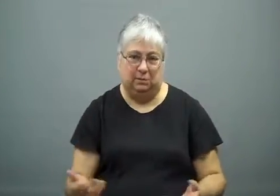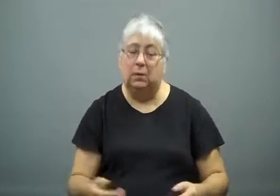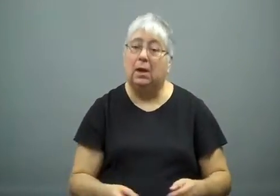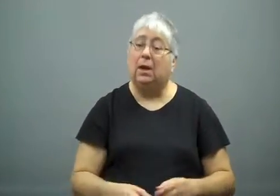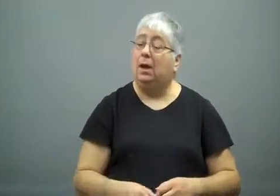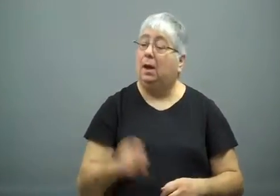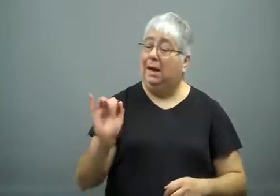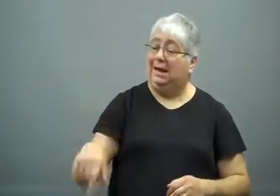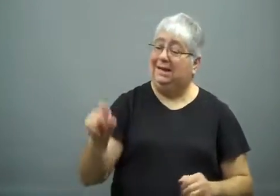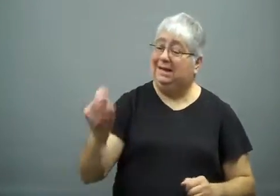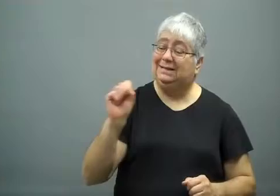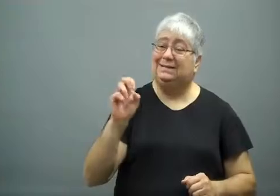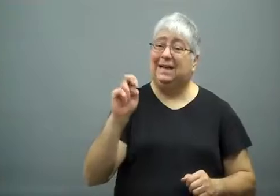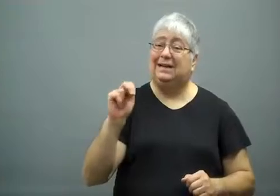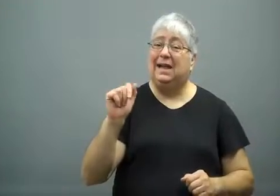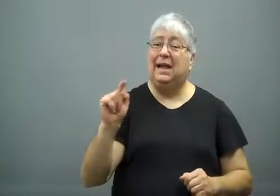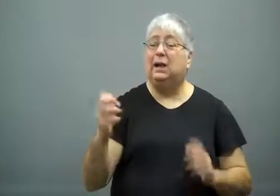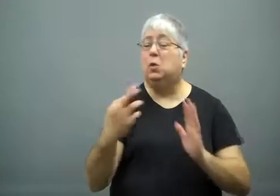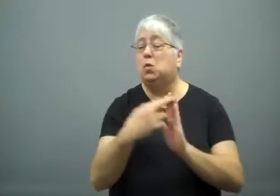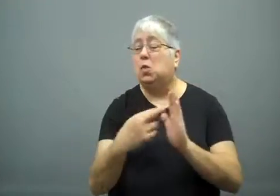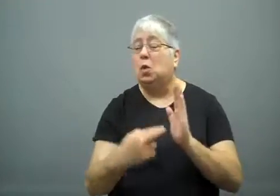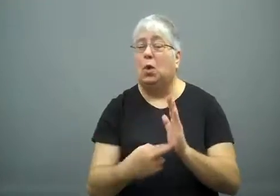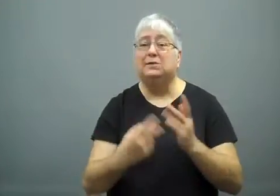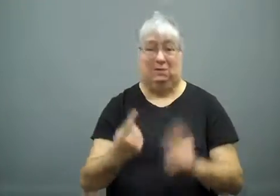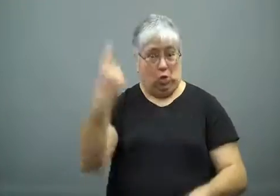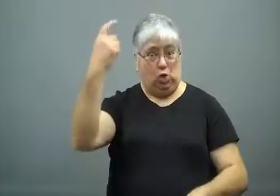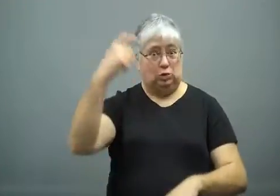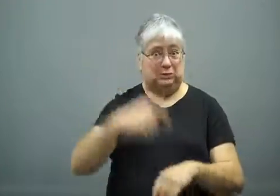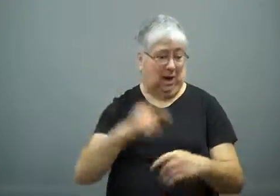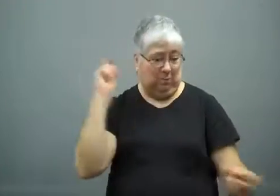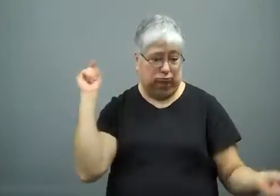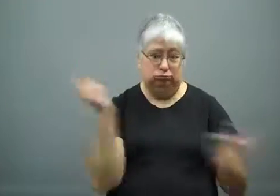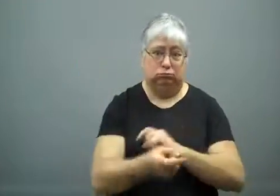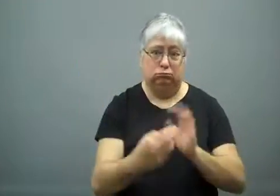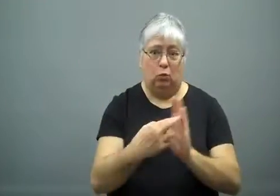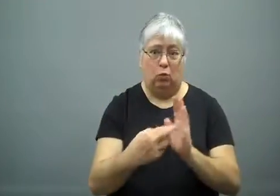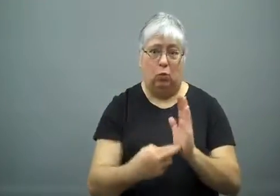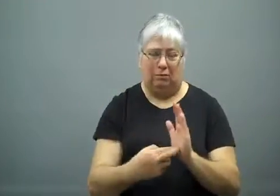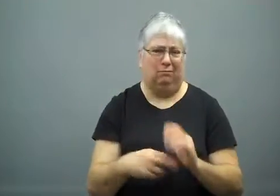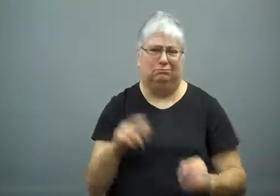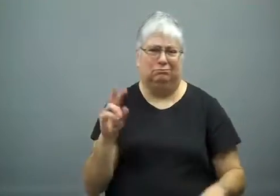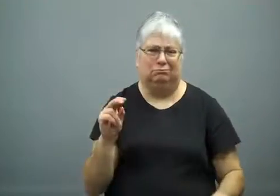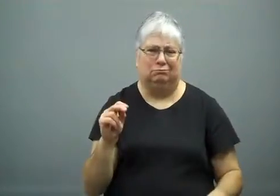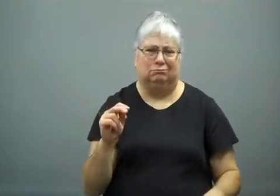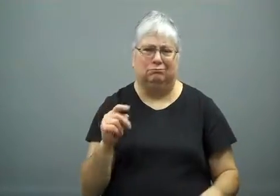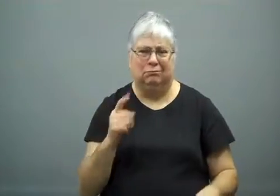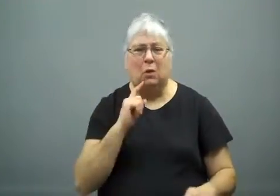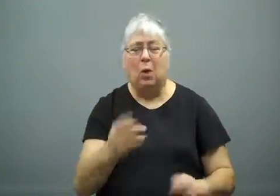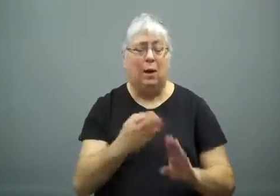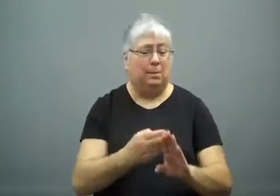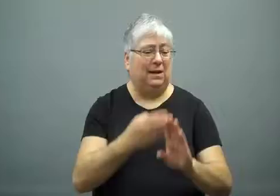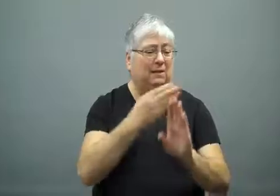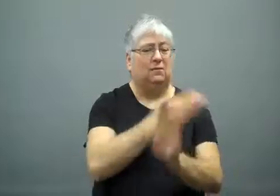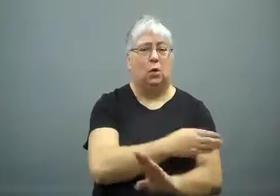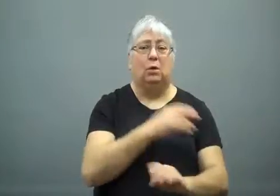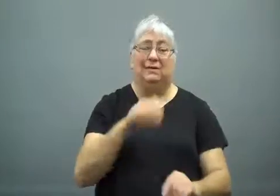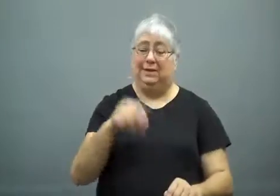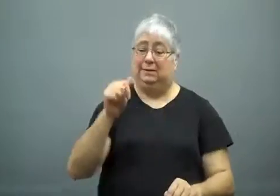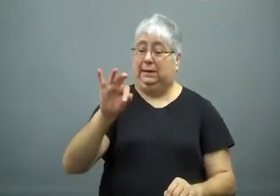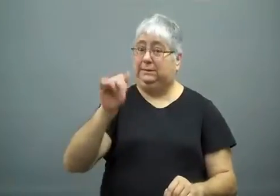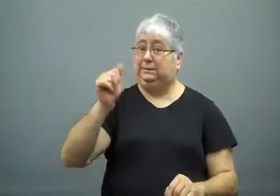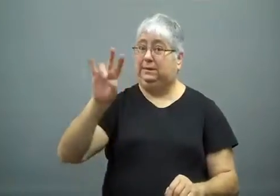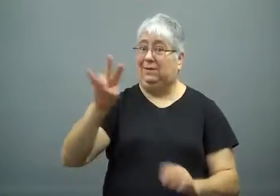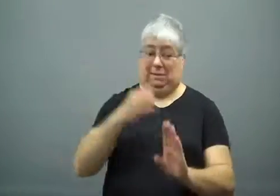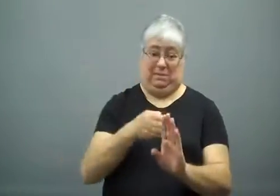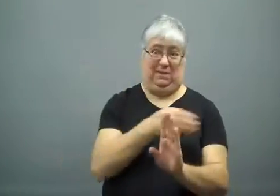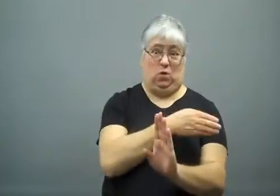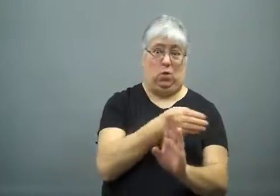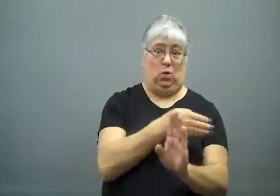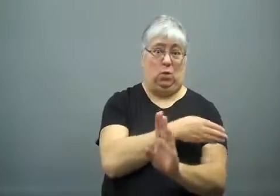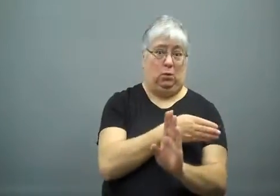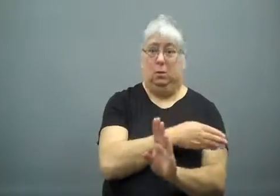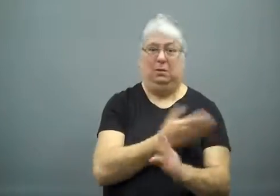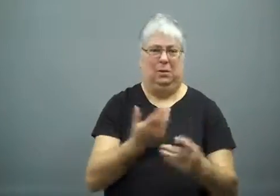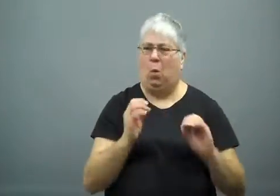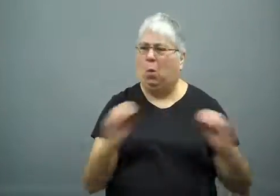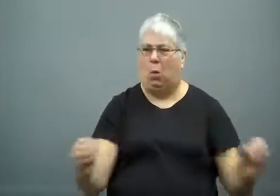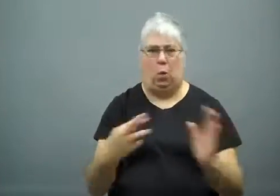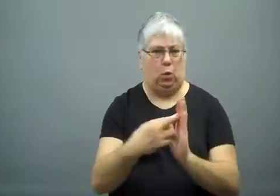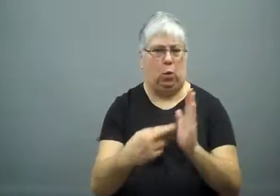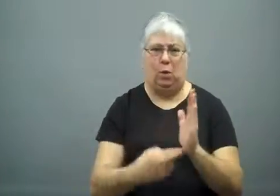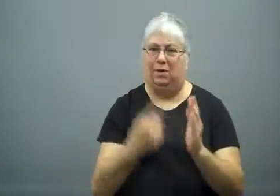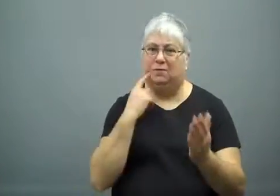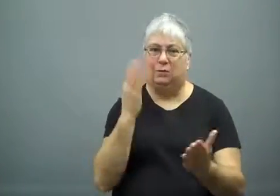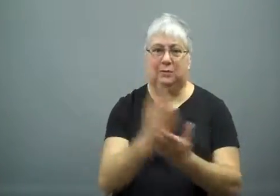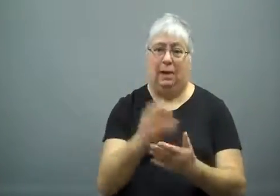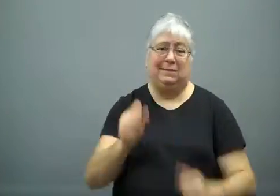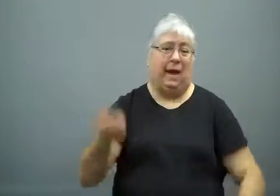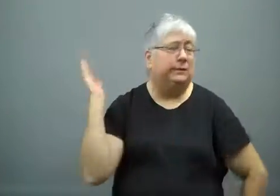This isn't the first time rules were changed in the Senate.